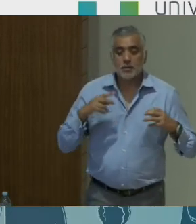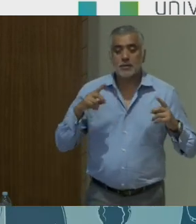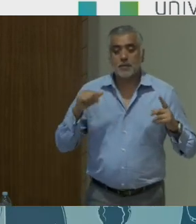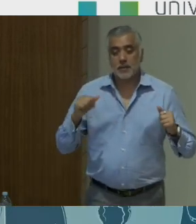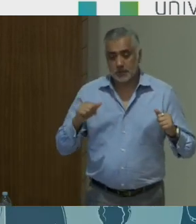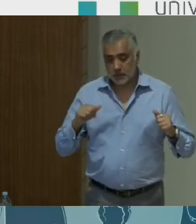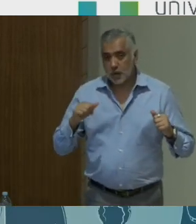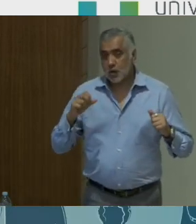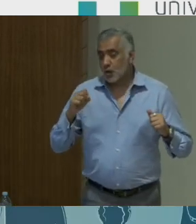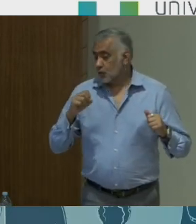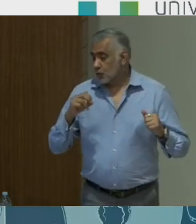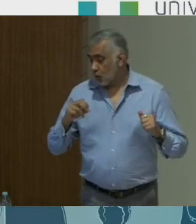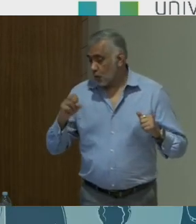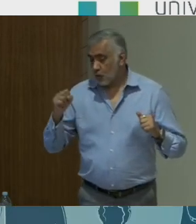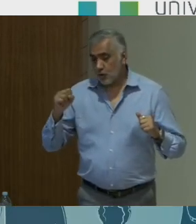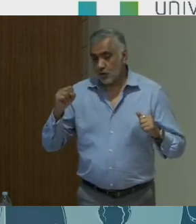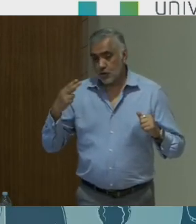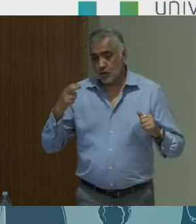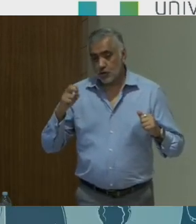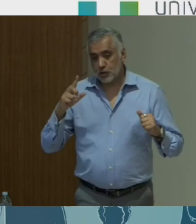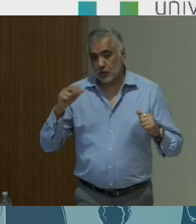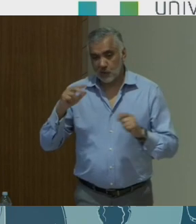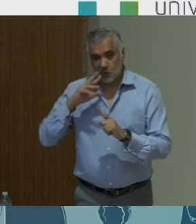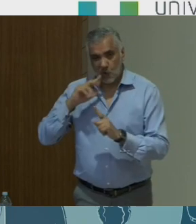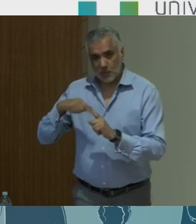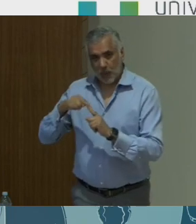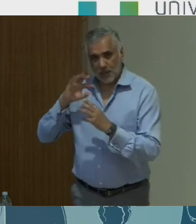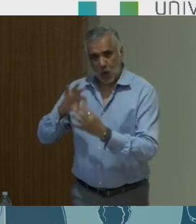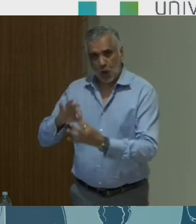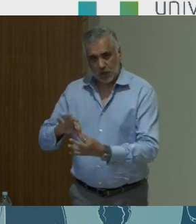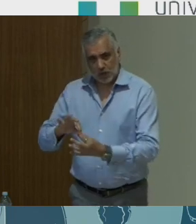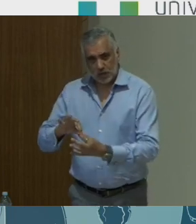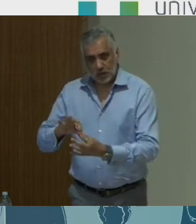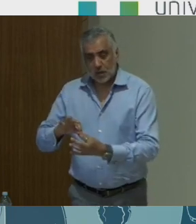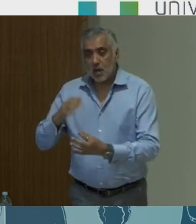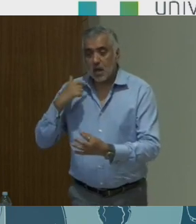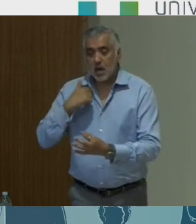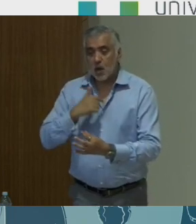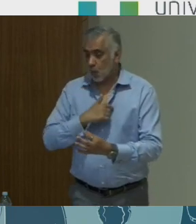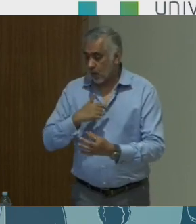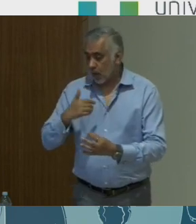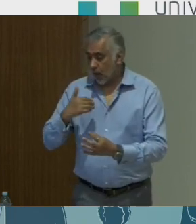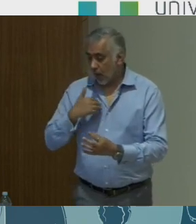So Sheila Hollins talked about belonging and we have an initiative in Germany